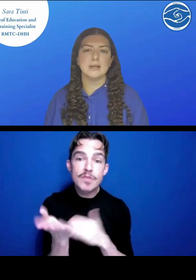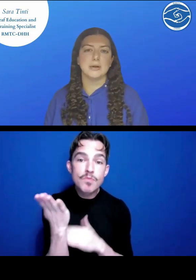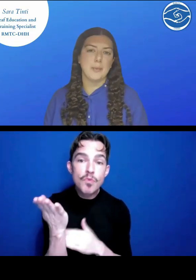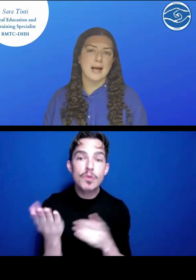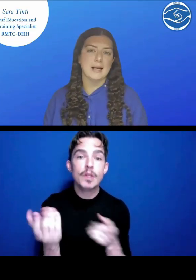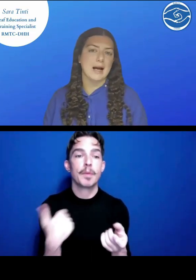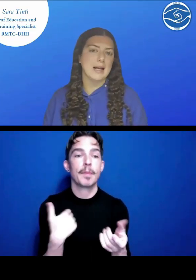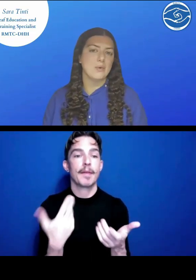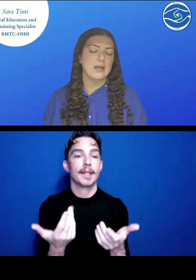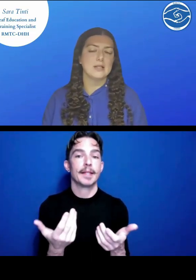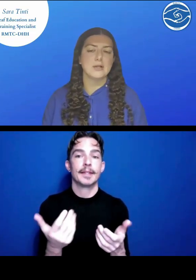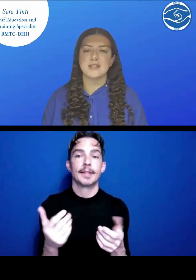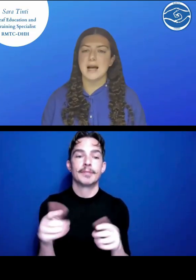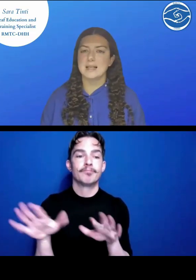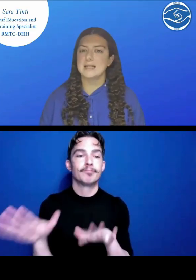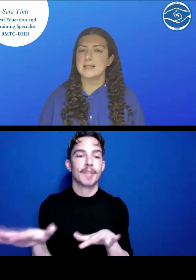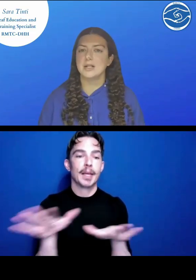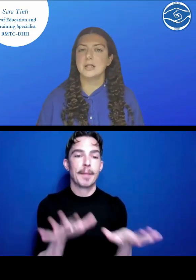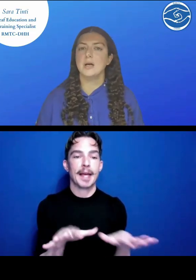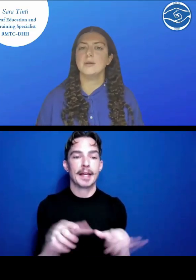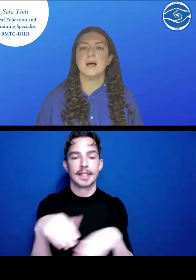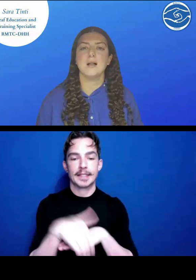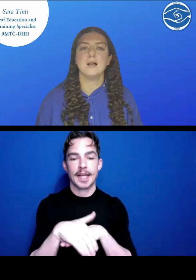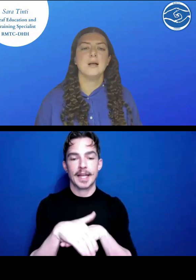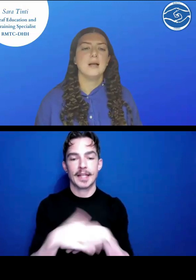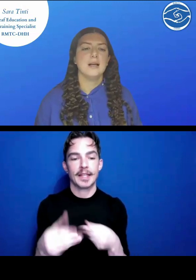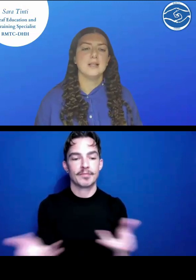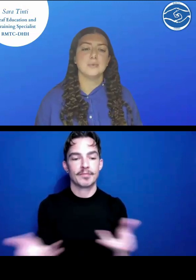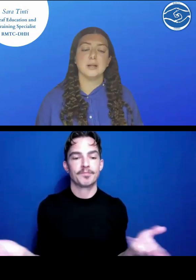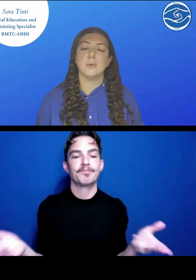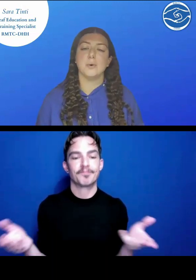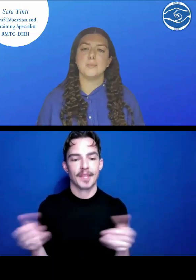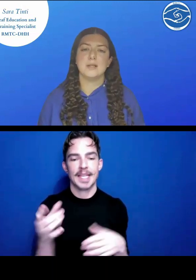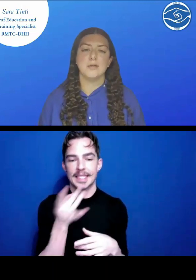like a little kickback at night where they serve snacks and such at the hotel. It's really cool.